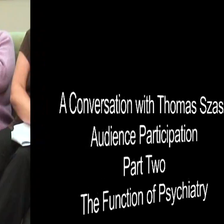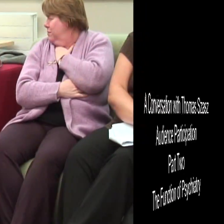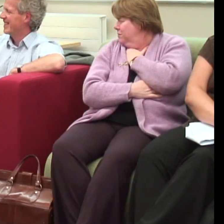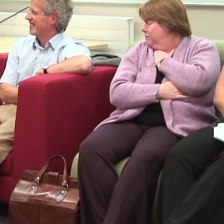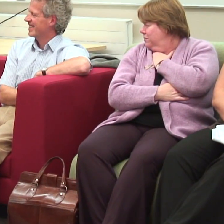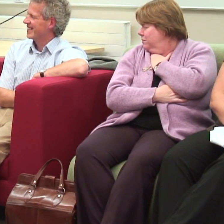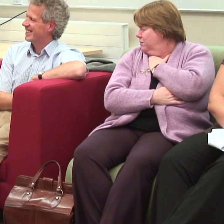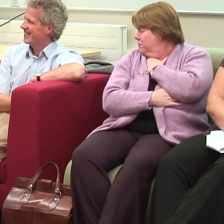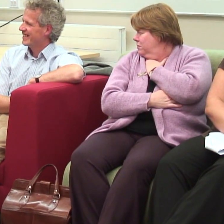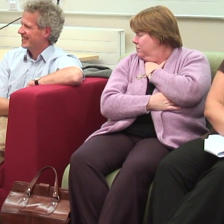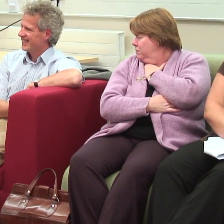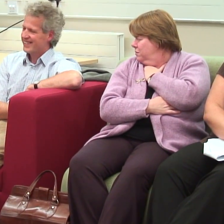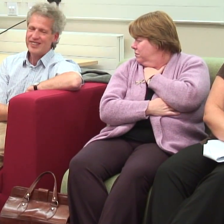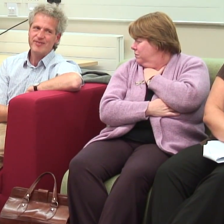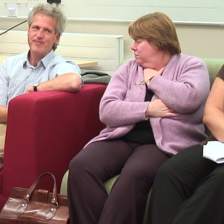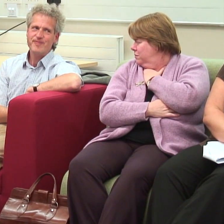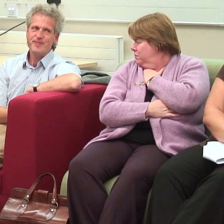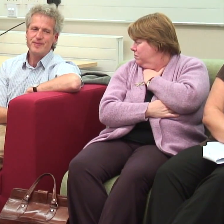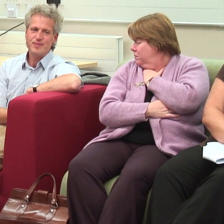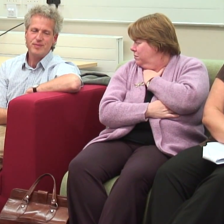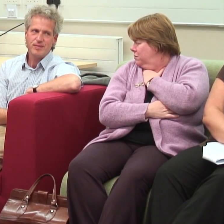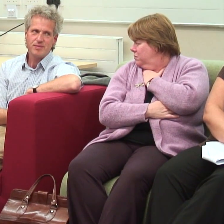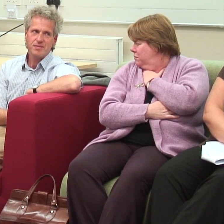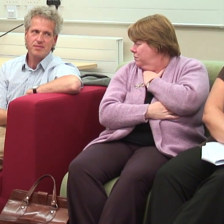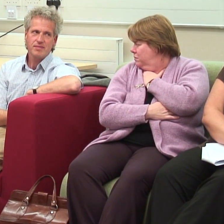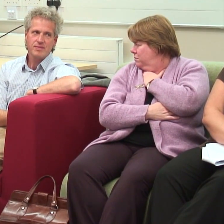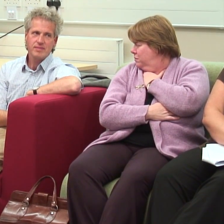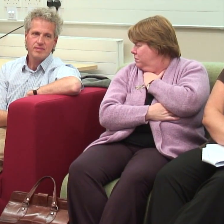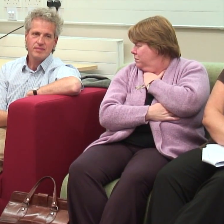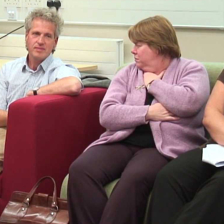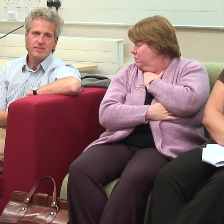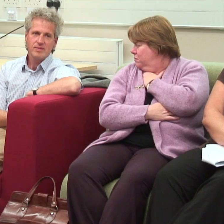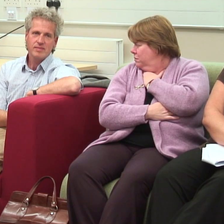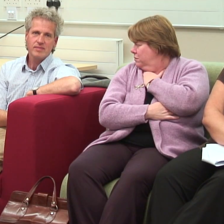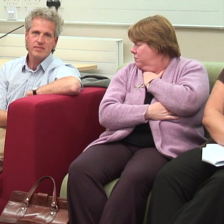My name’s Alison Coates, I work in the School of Health Sciences. I’m the Director of